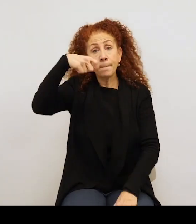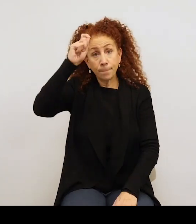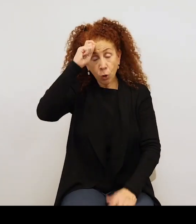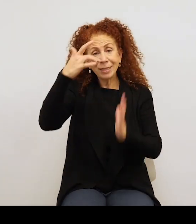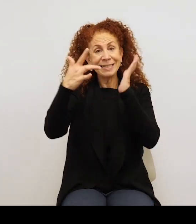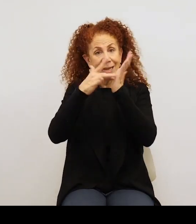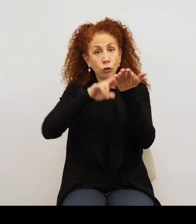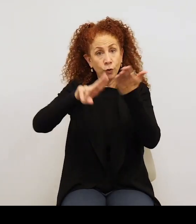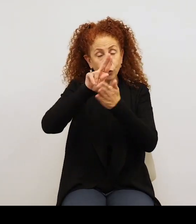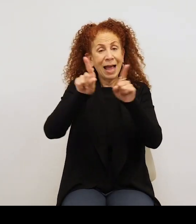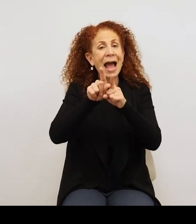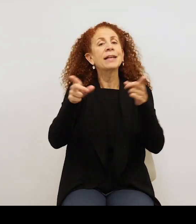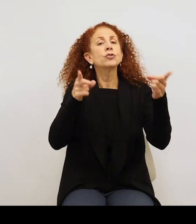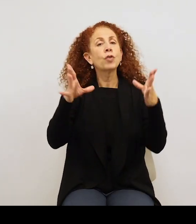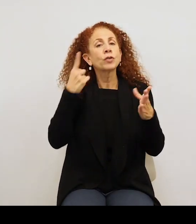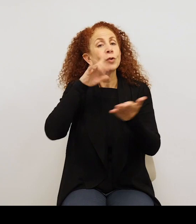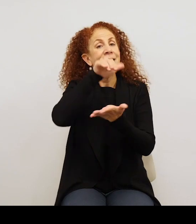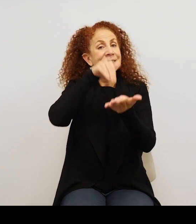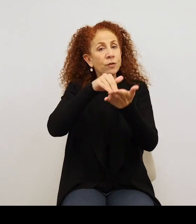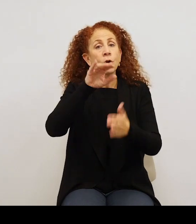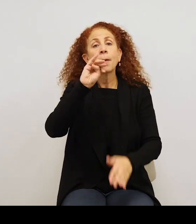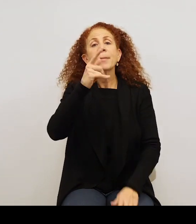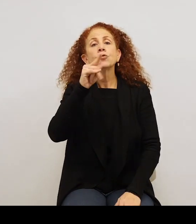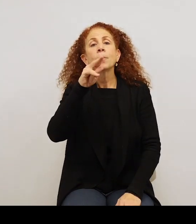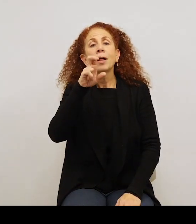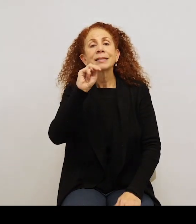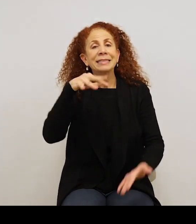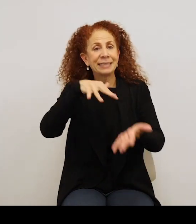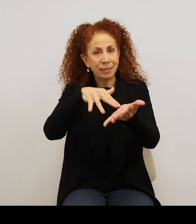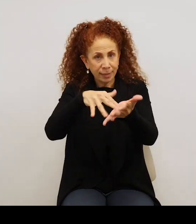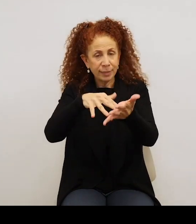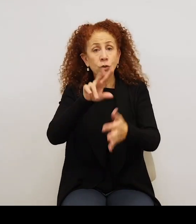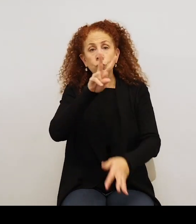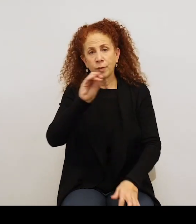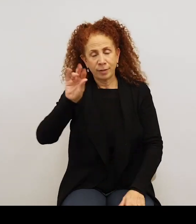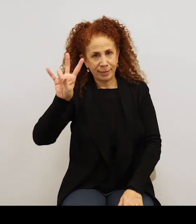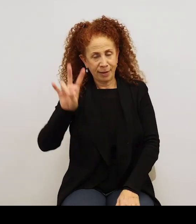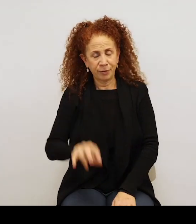as director of its Center for Metropolitan studies in 2007,